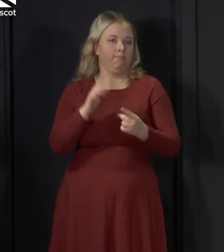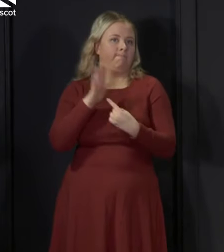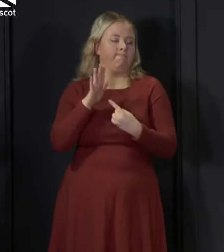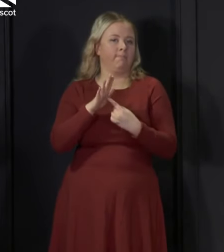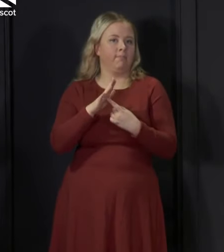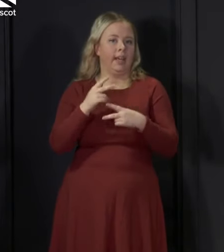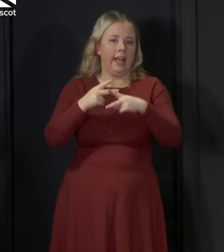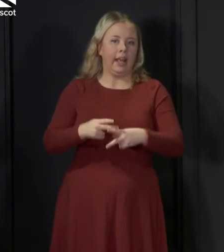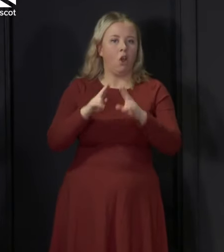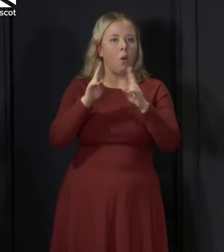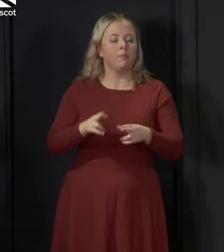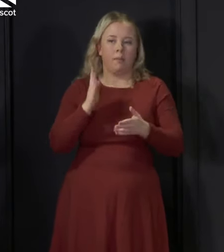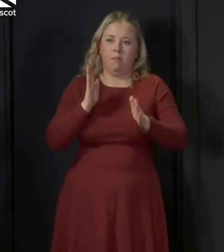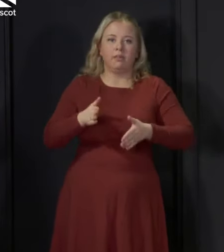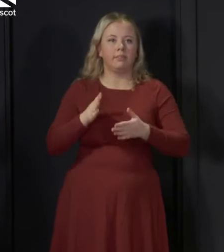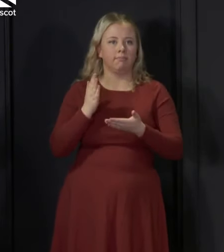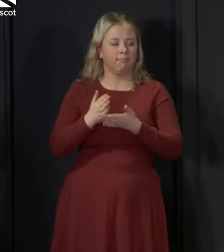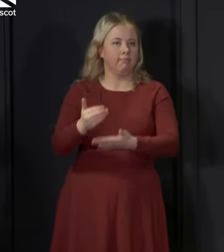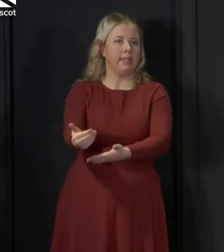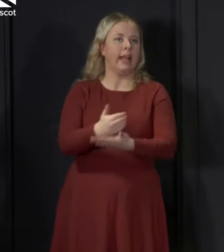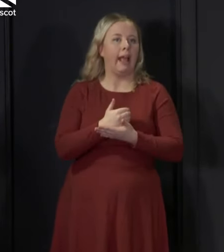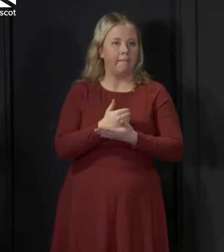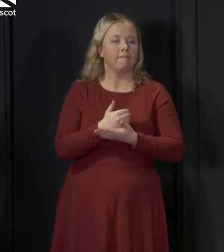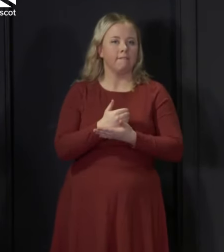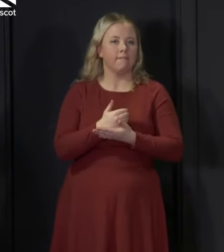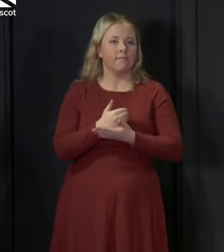possibly be during a pandemic of this nature.